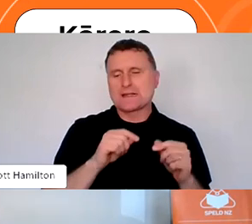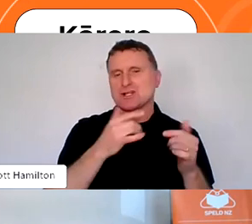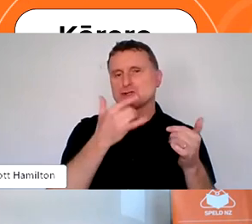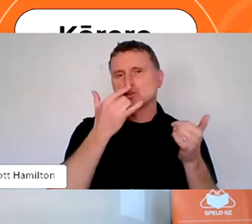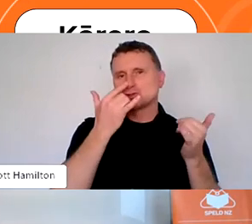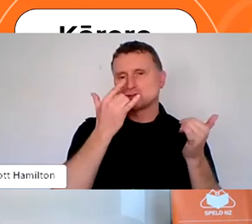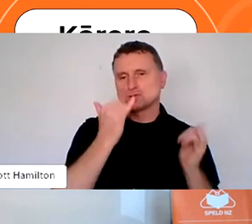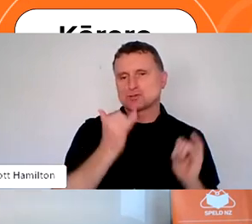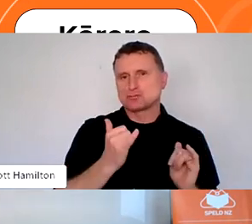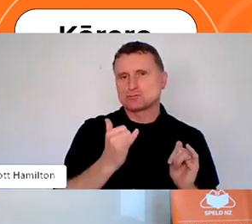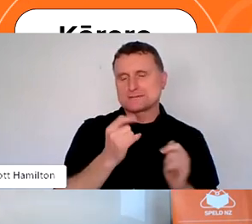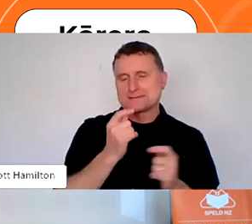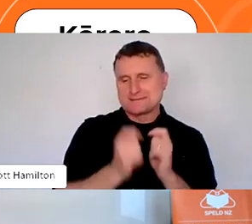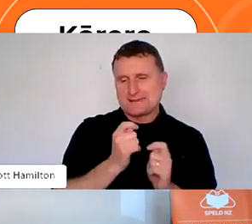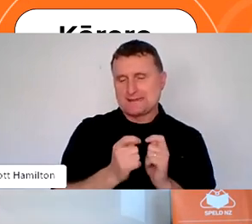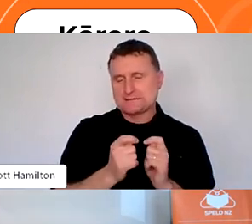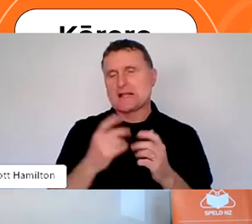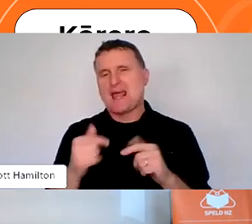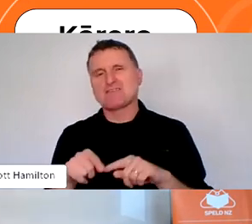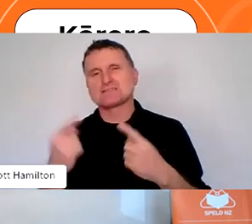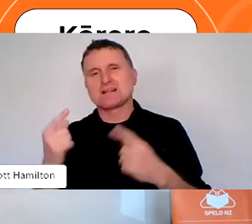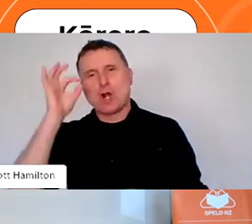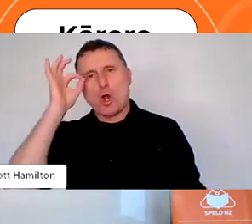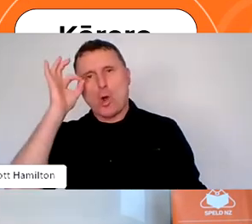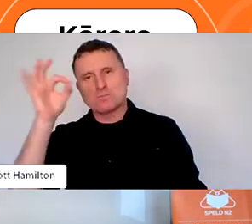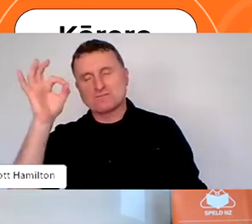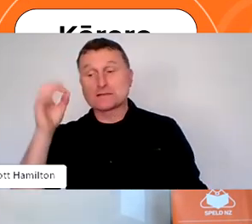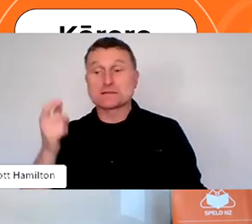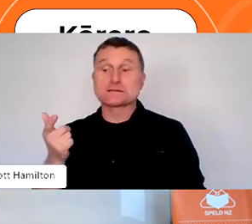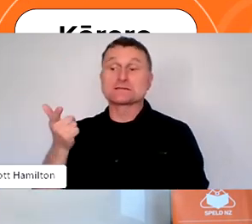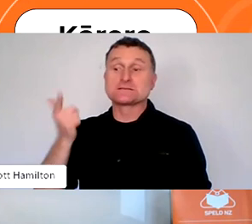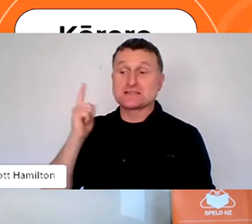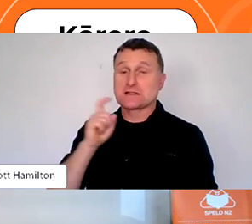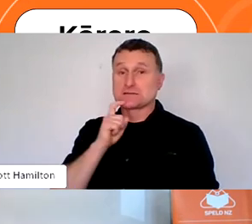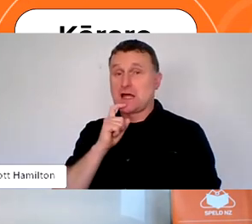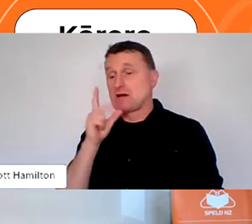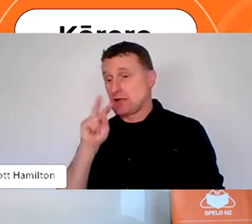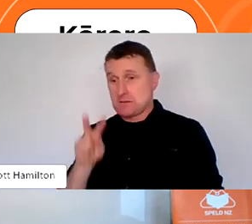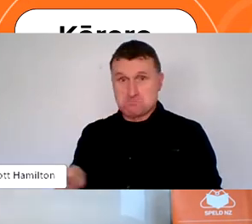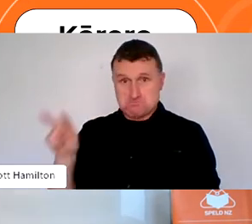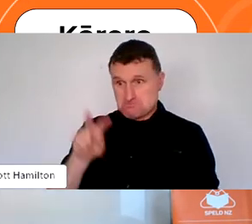activities that the staff can do to pick up the indicators of children